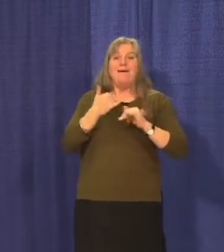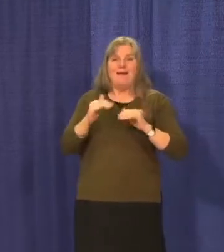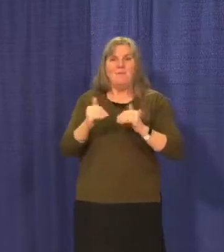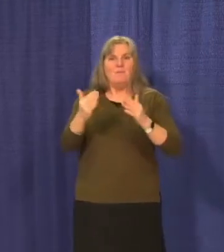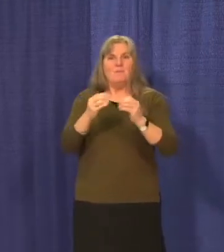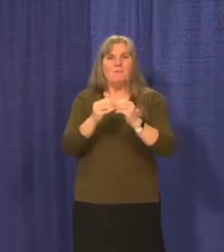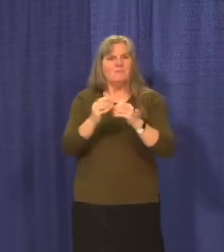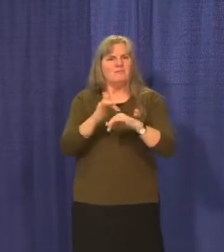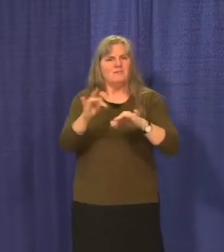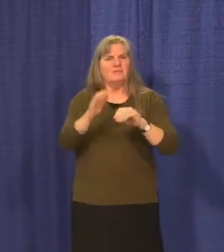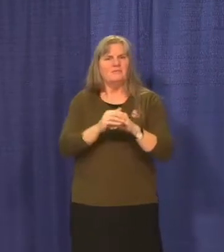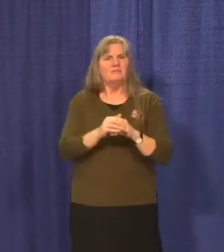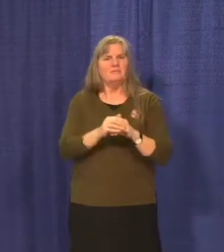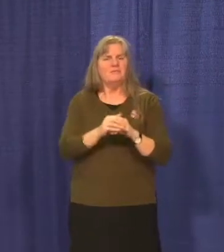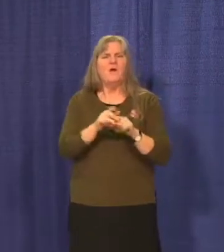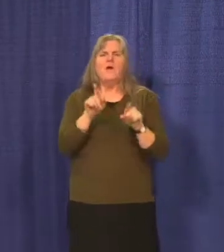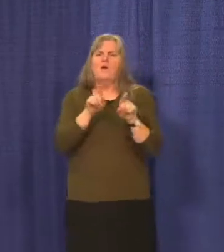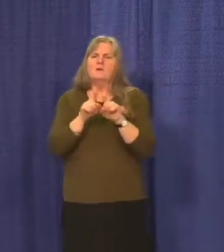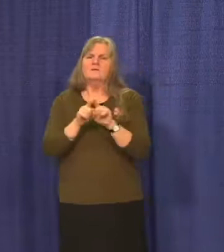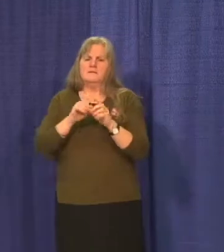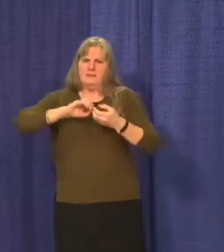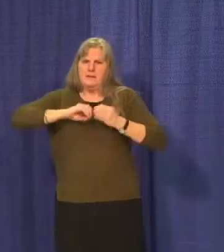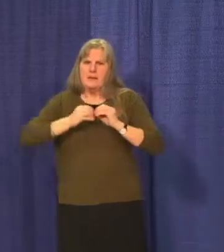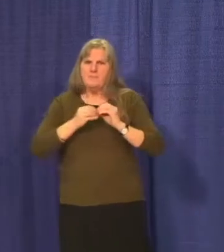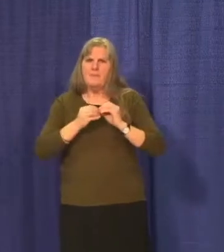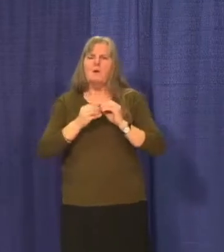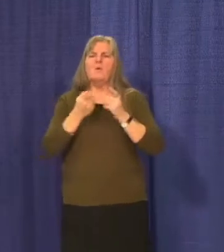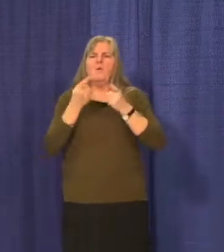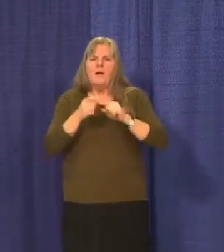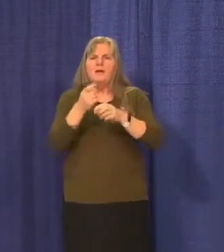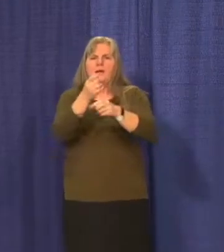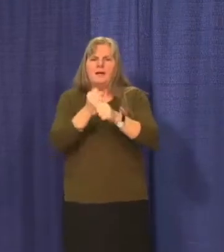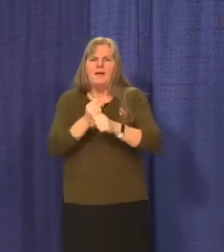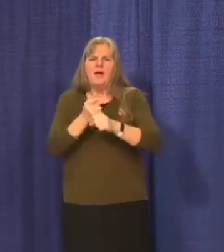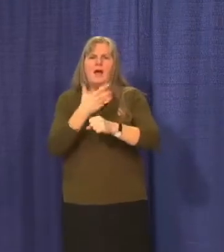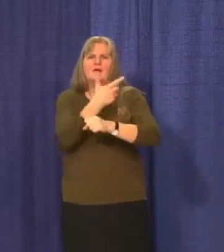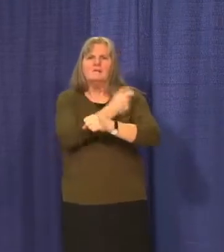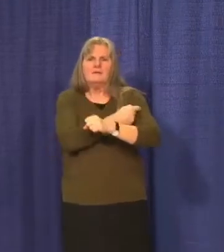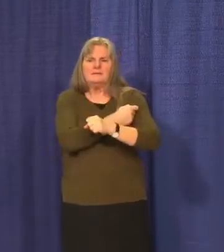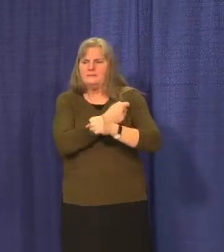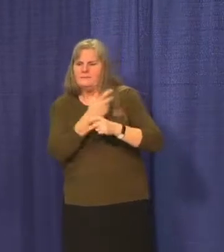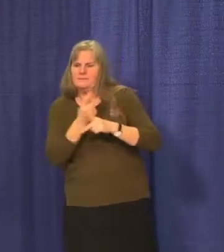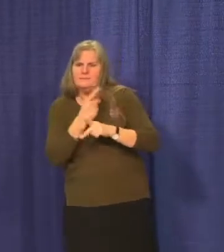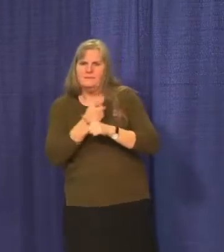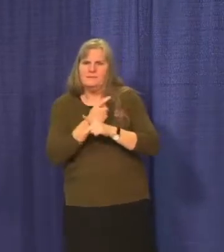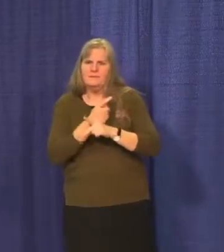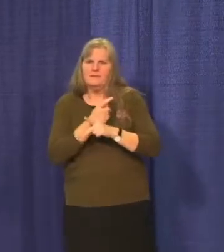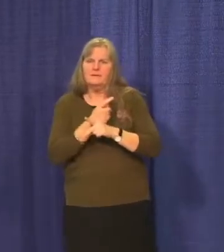The supply of vaccines is also a major factor. We're scheduled to receive the